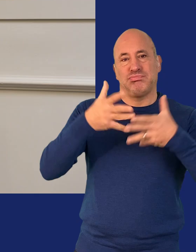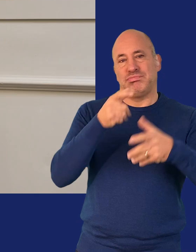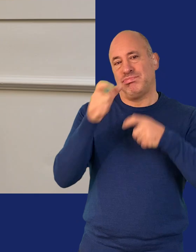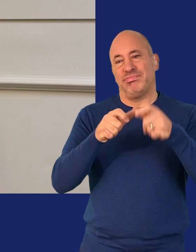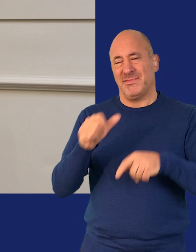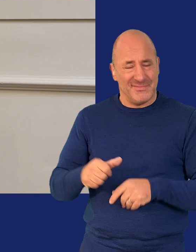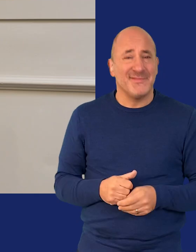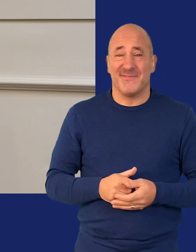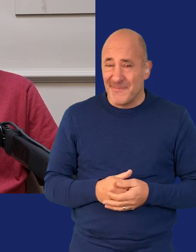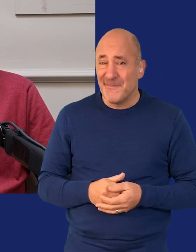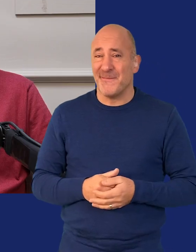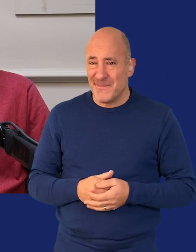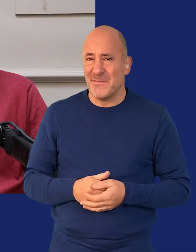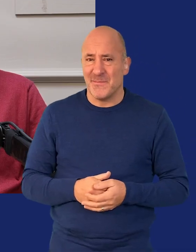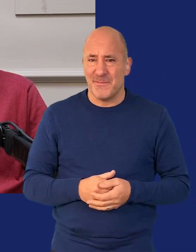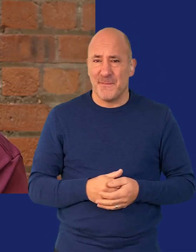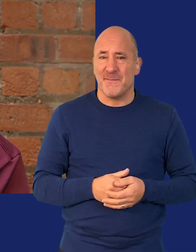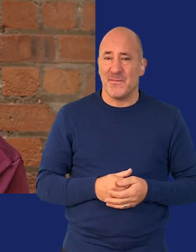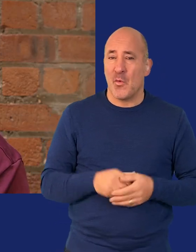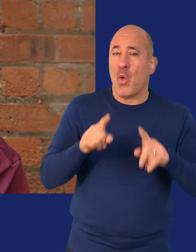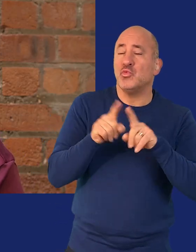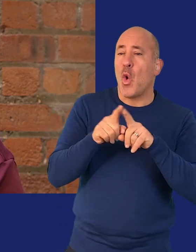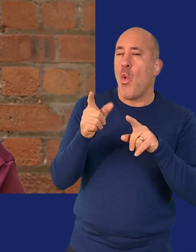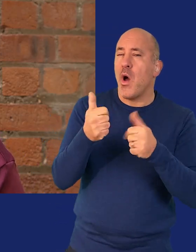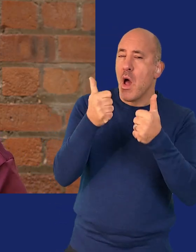Yeah. I think it works to also move on.